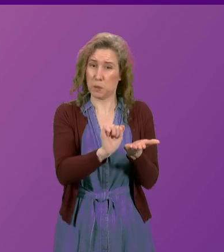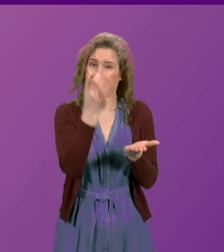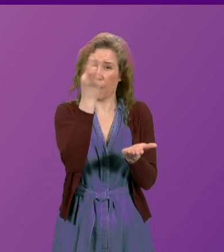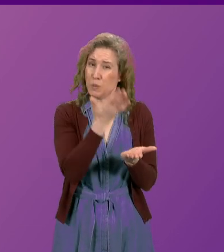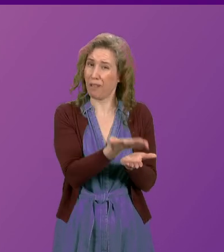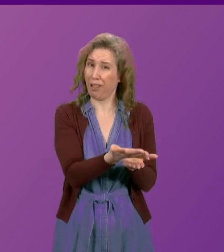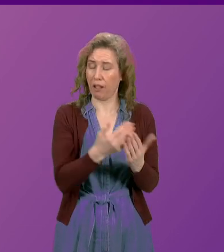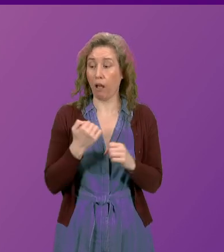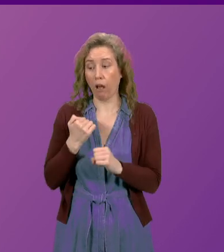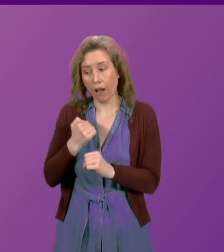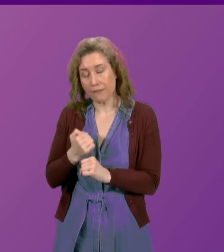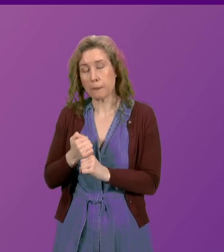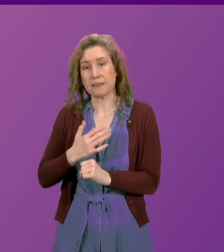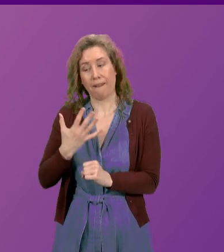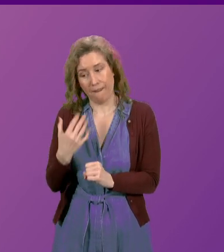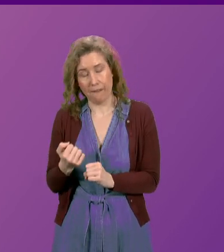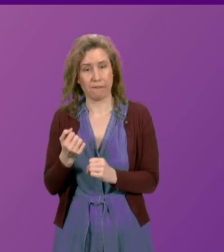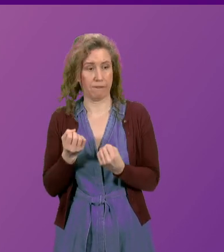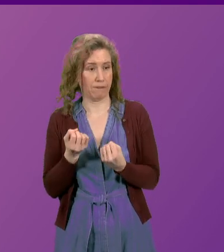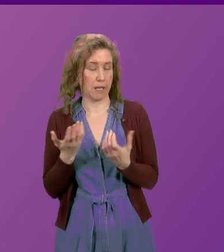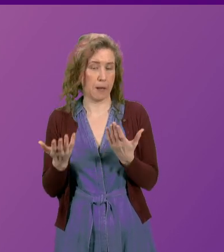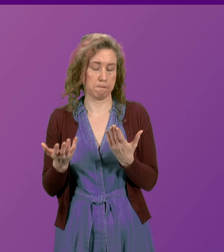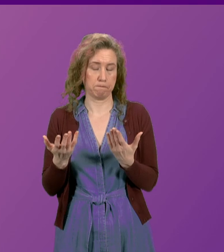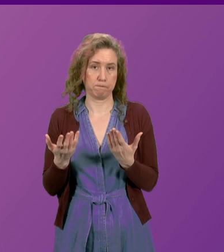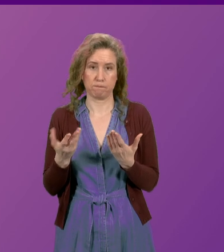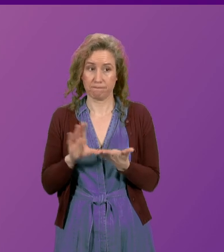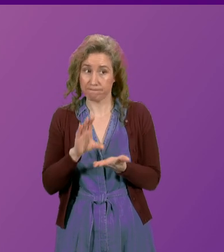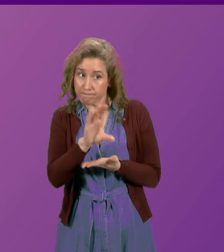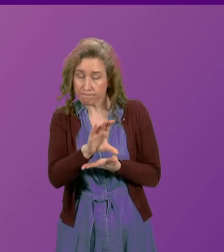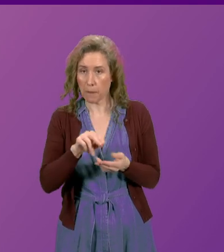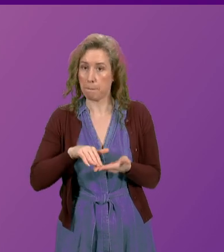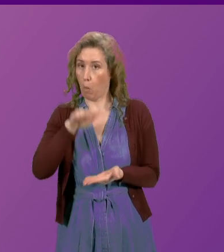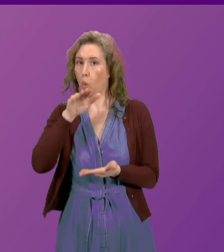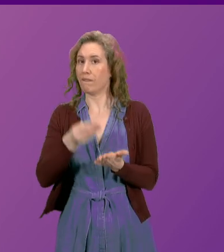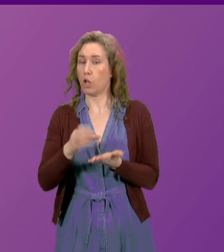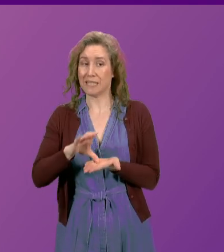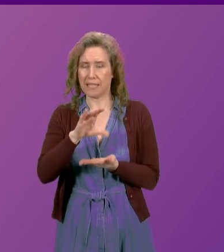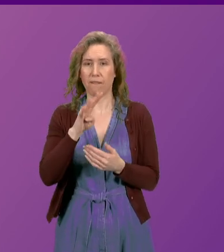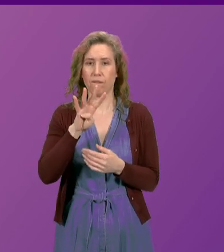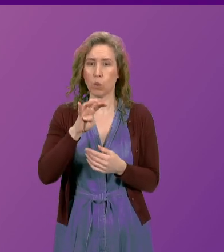Government has given local government a record funding settlement of more than £14 billion